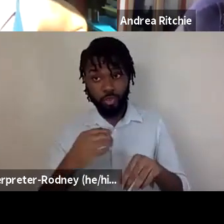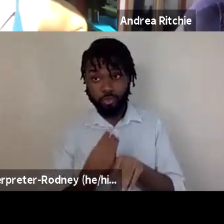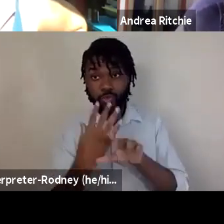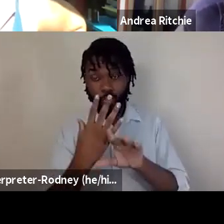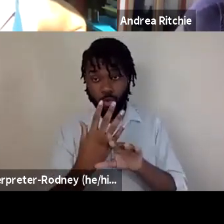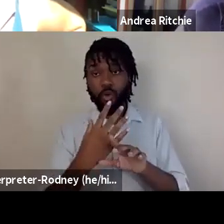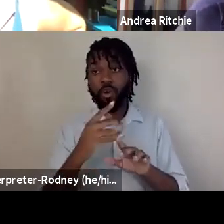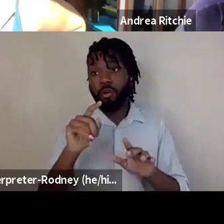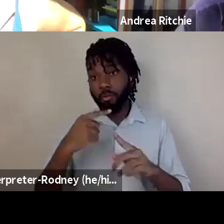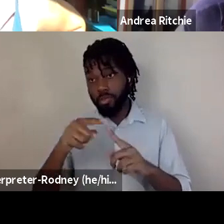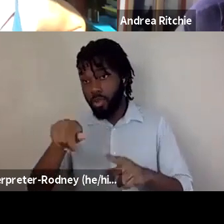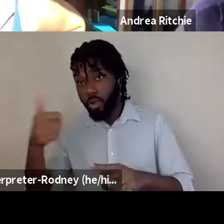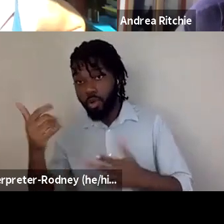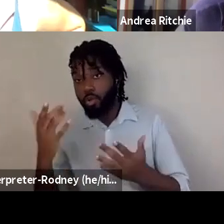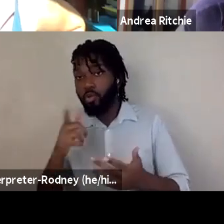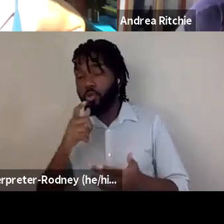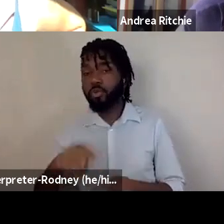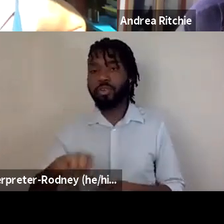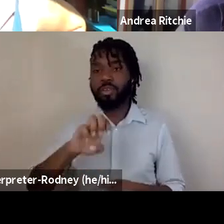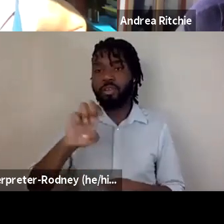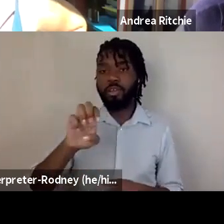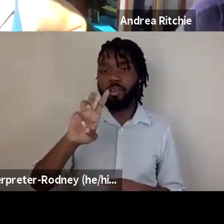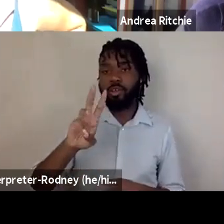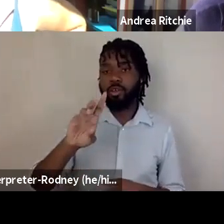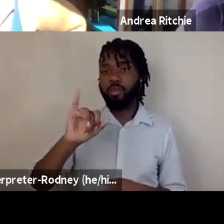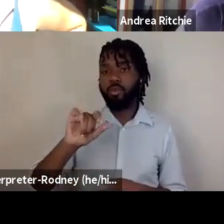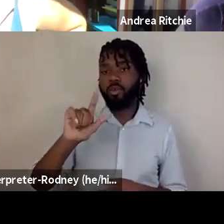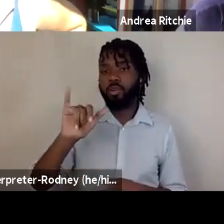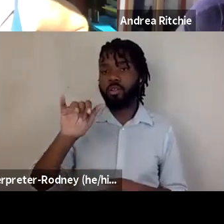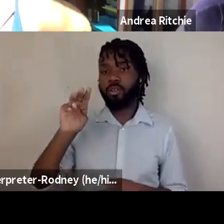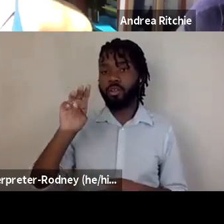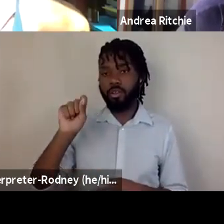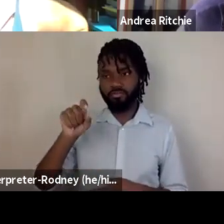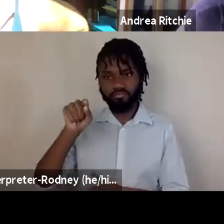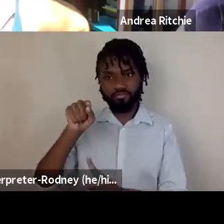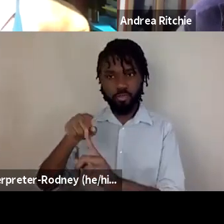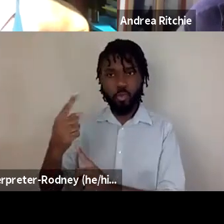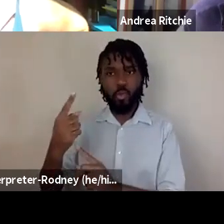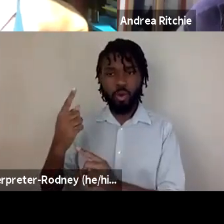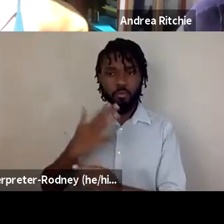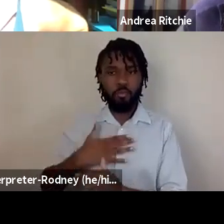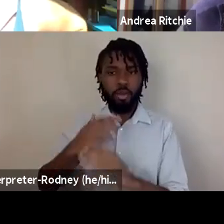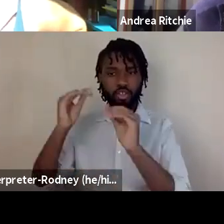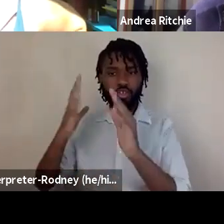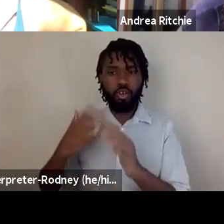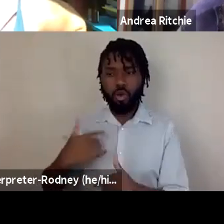E. Williams was one of my teachers, and I wanna honor their legacy and their loss.